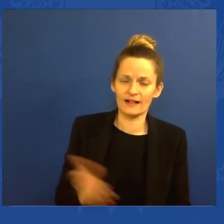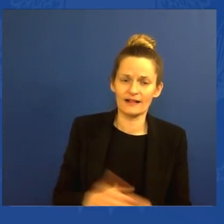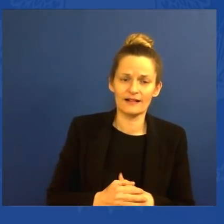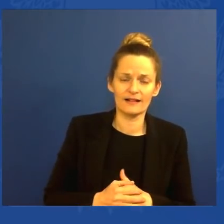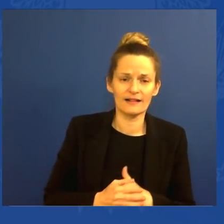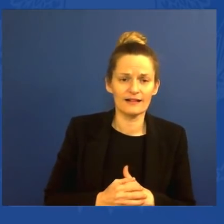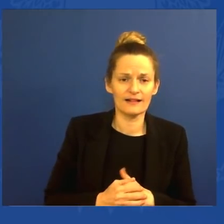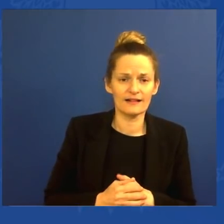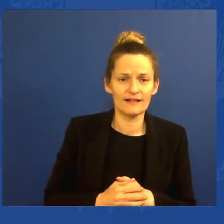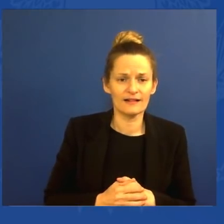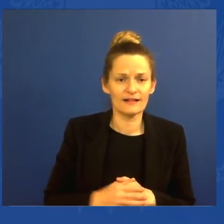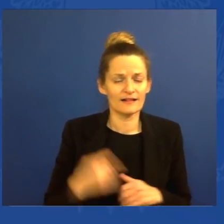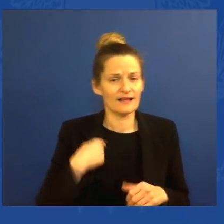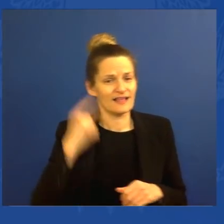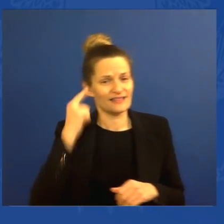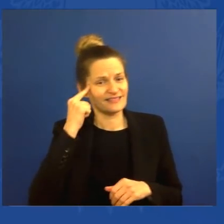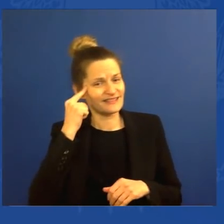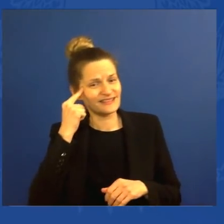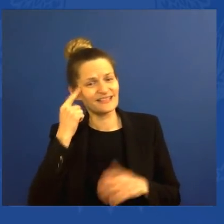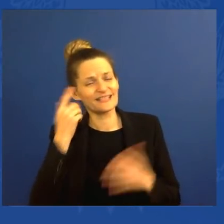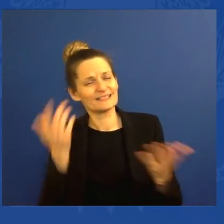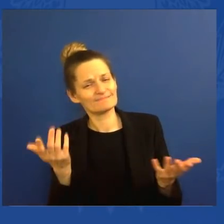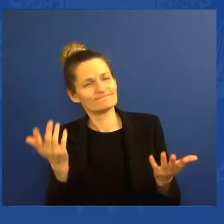with regard to oil products or --